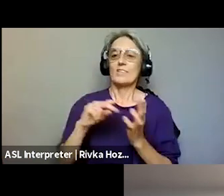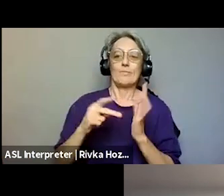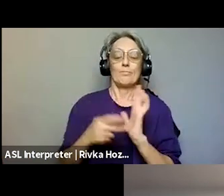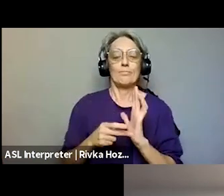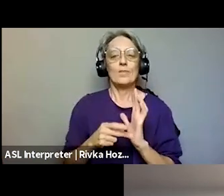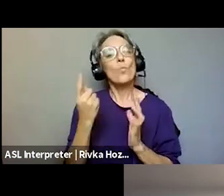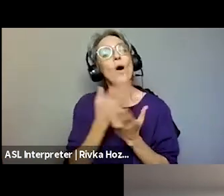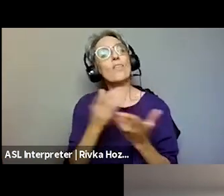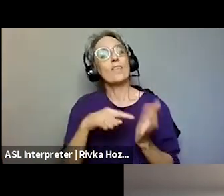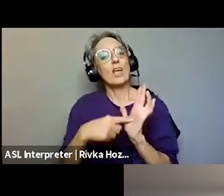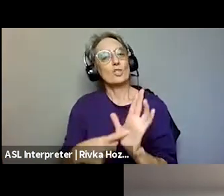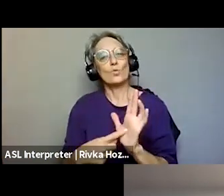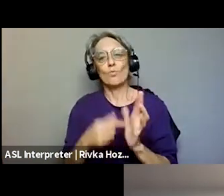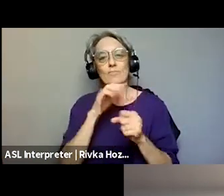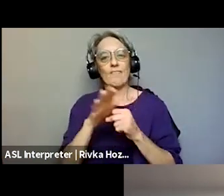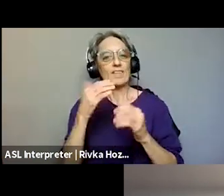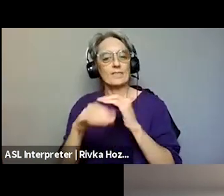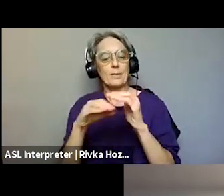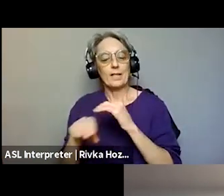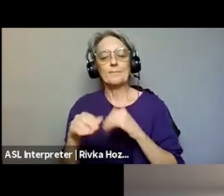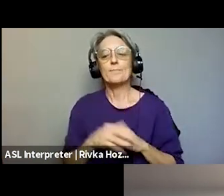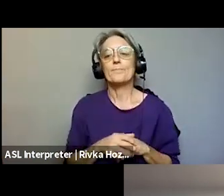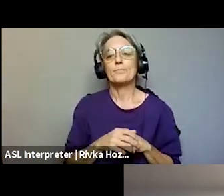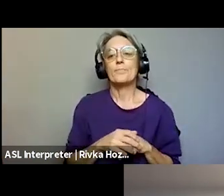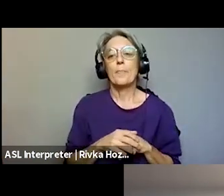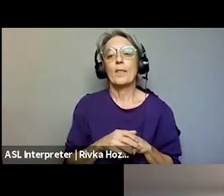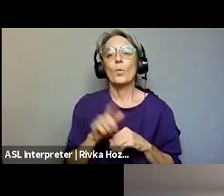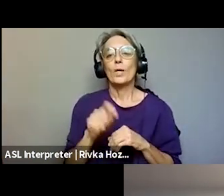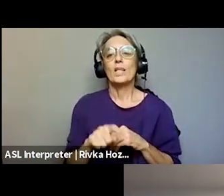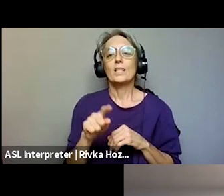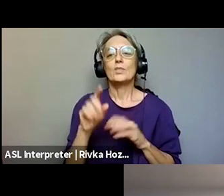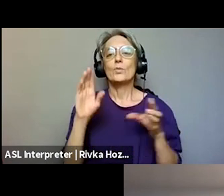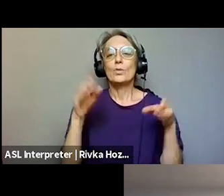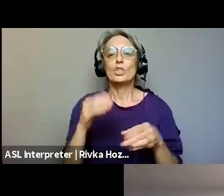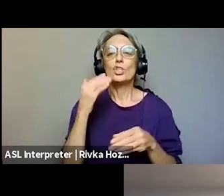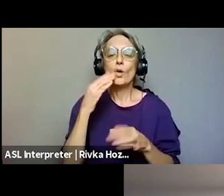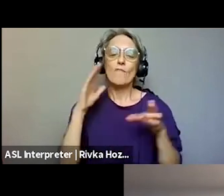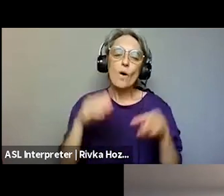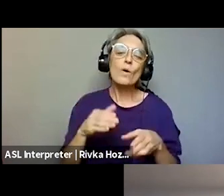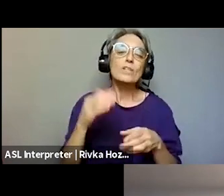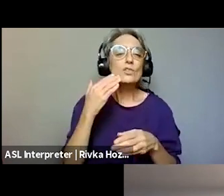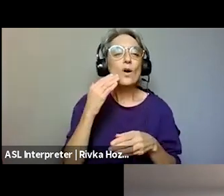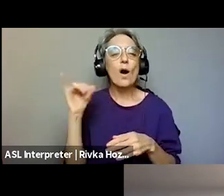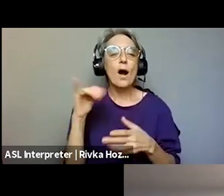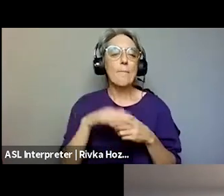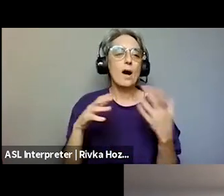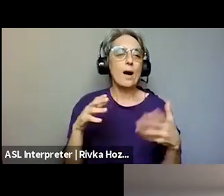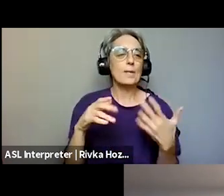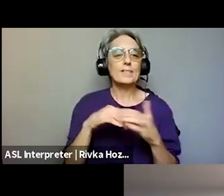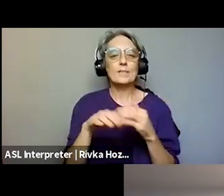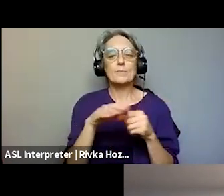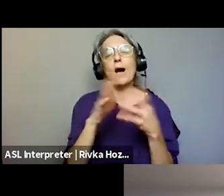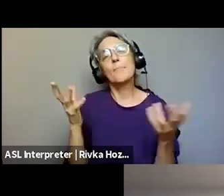So I think we really need to focus on accessible spaces in addition to training.